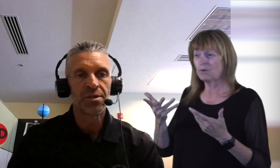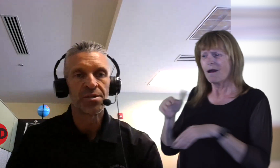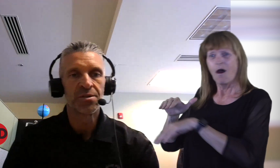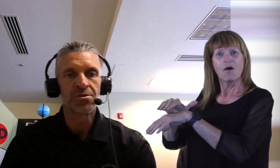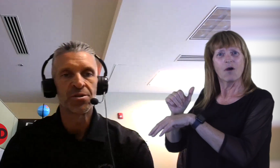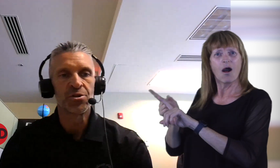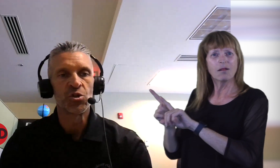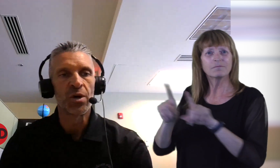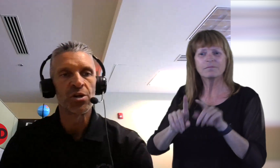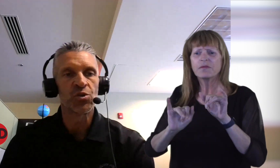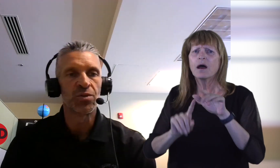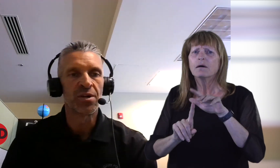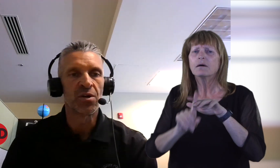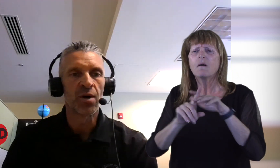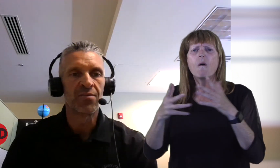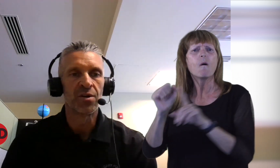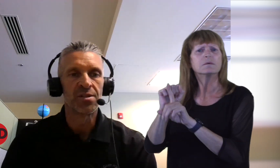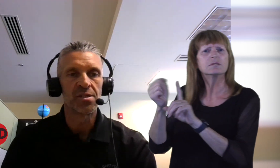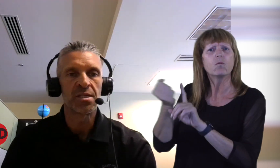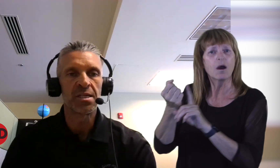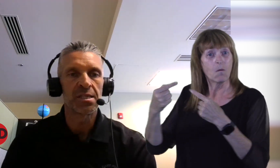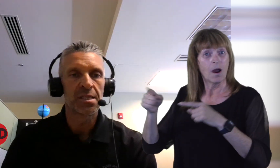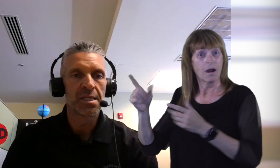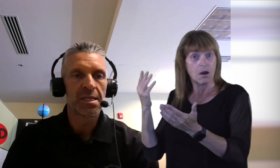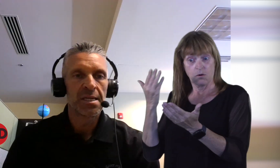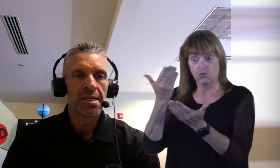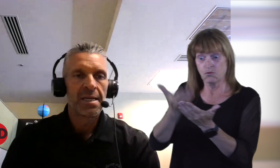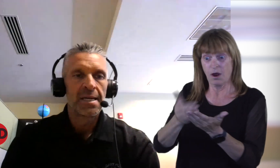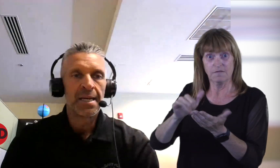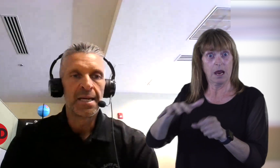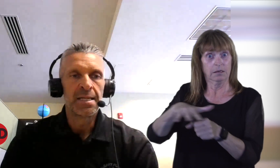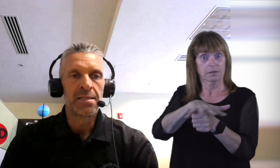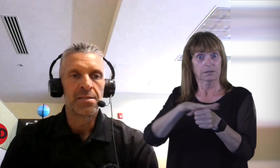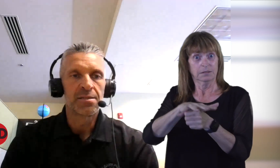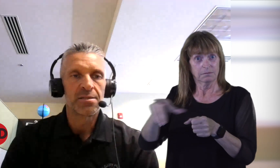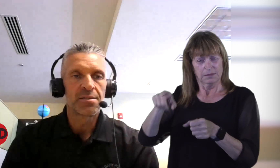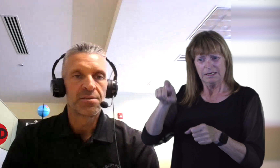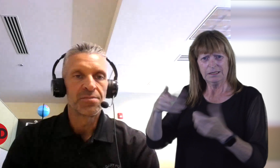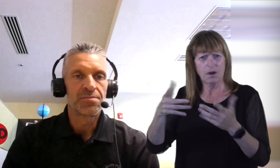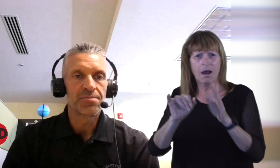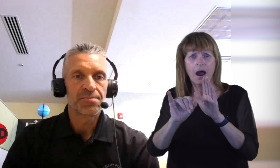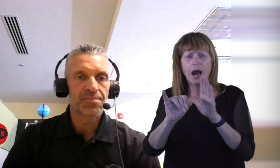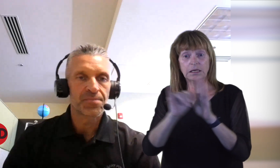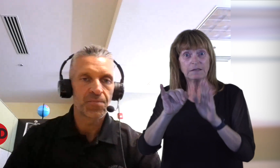sensitive. So officers were called out to an incident or